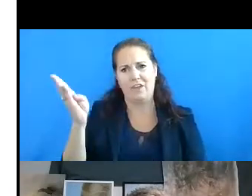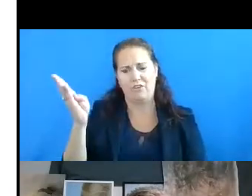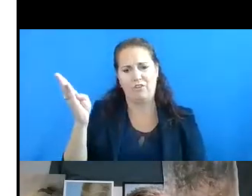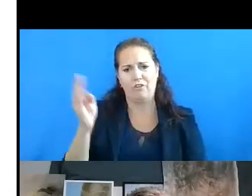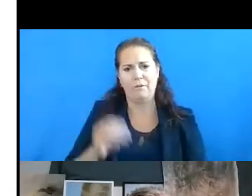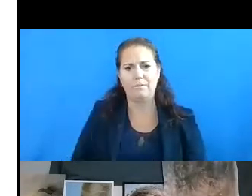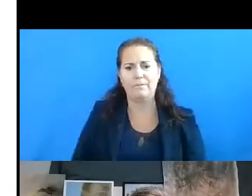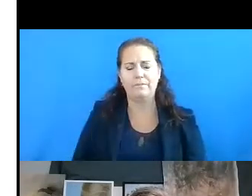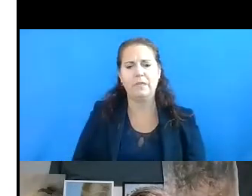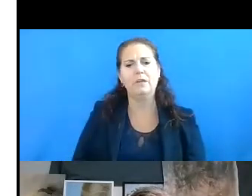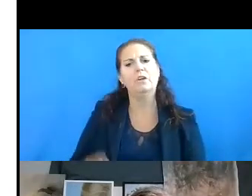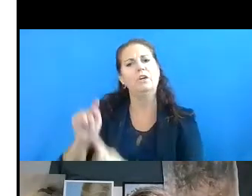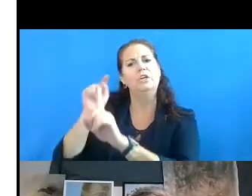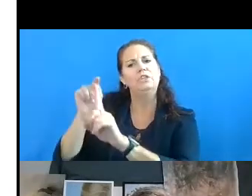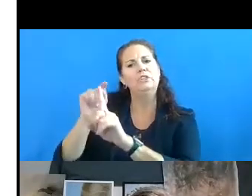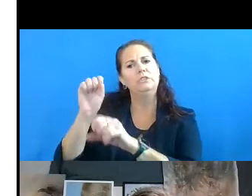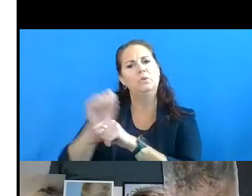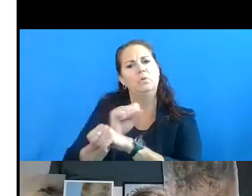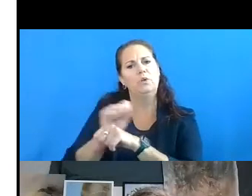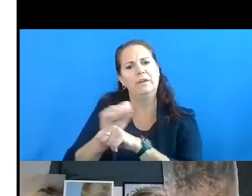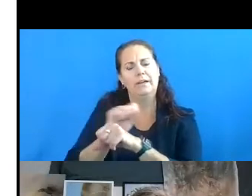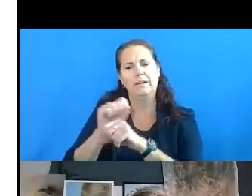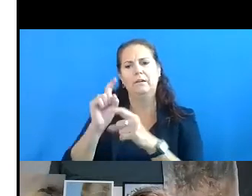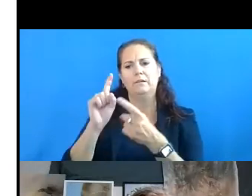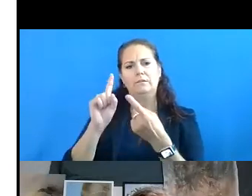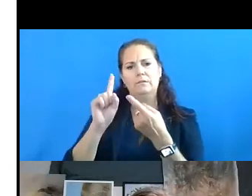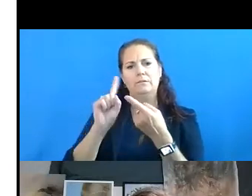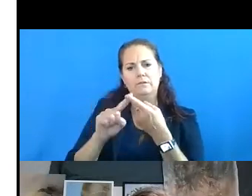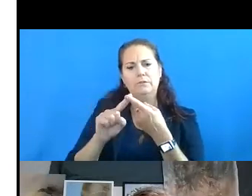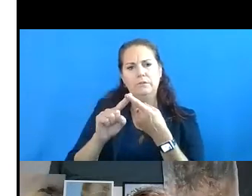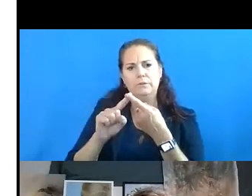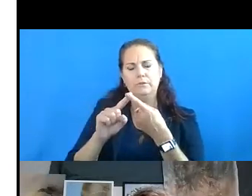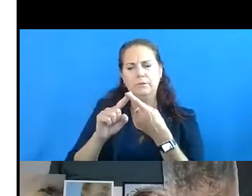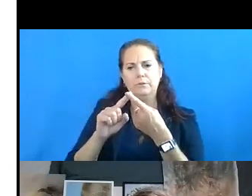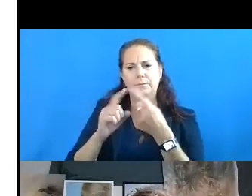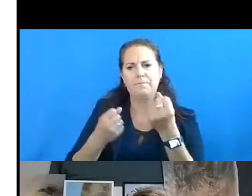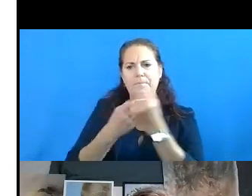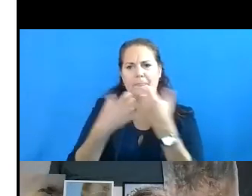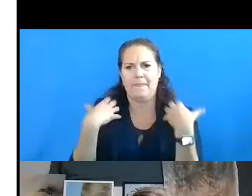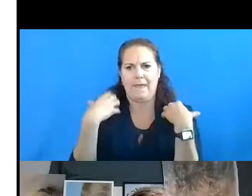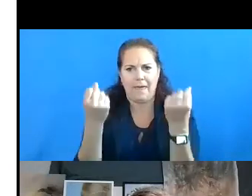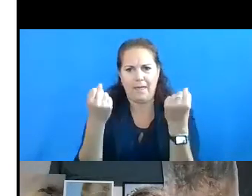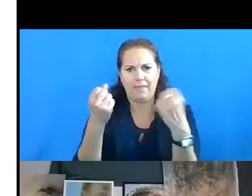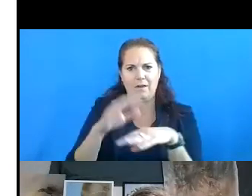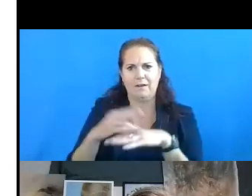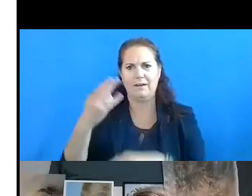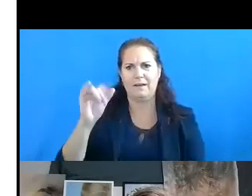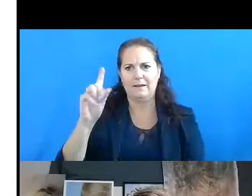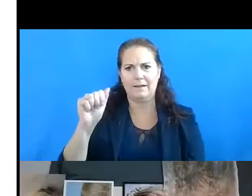She is working to found all of health there on Haida ancestral law.